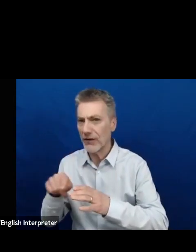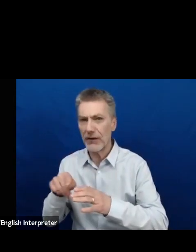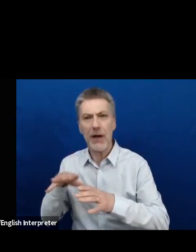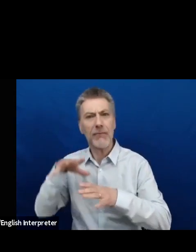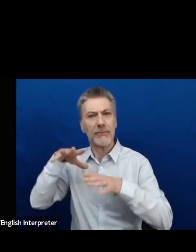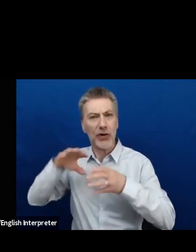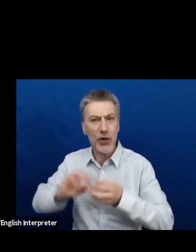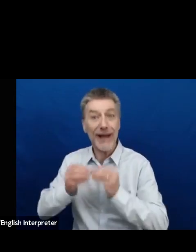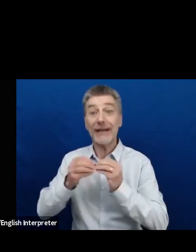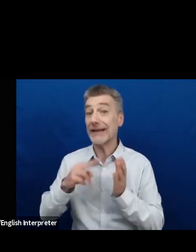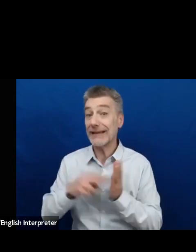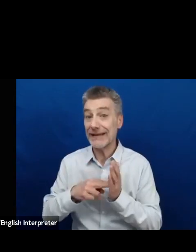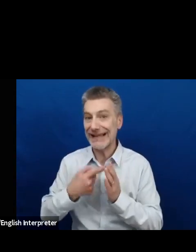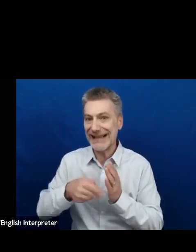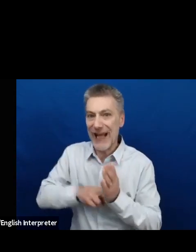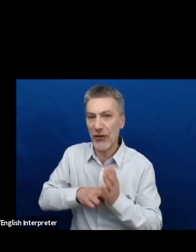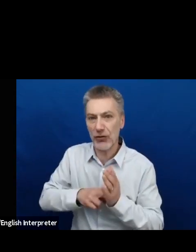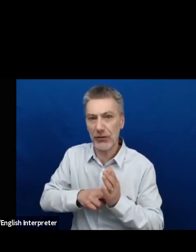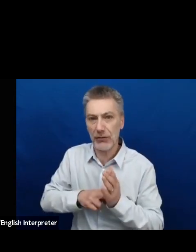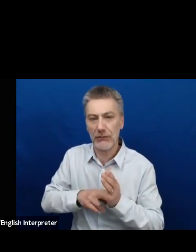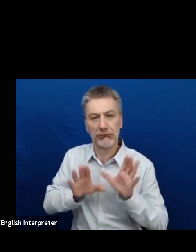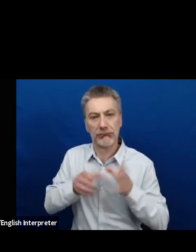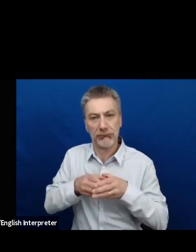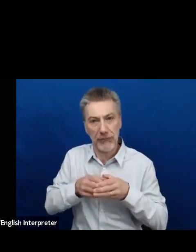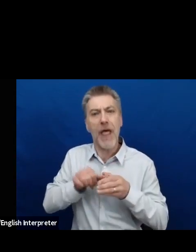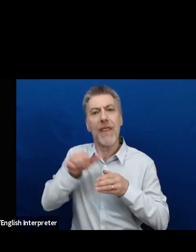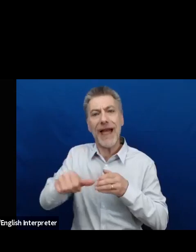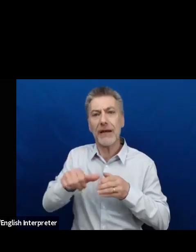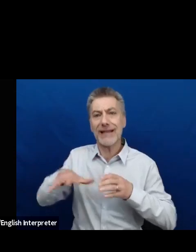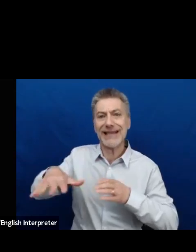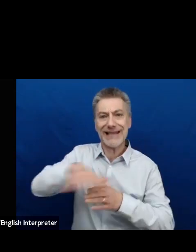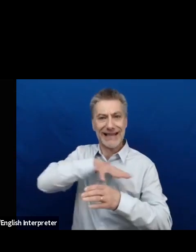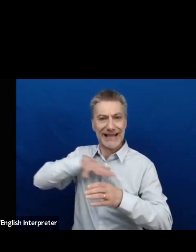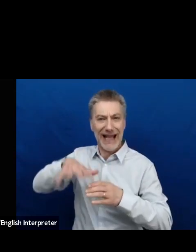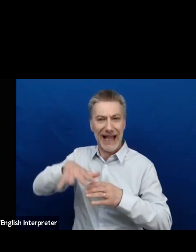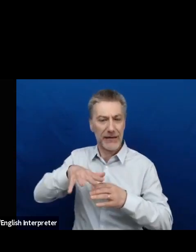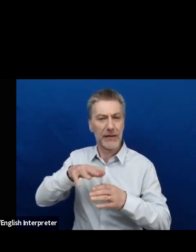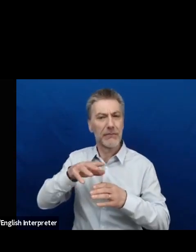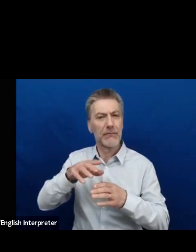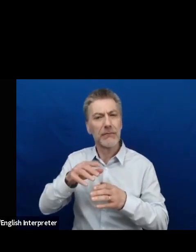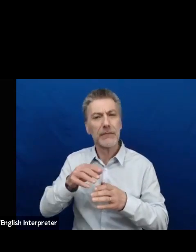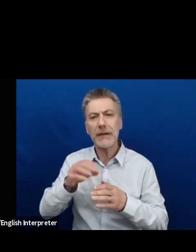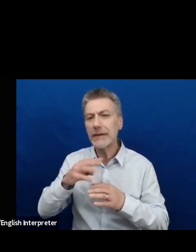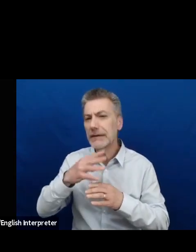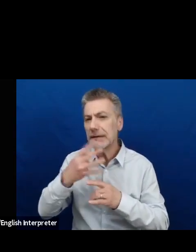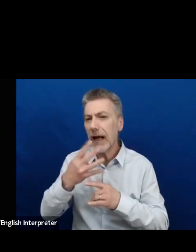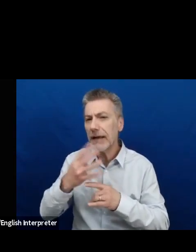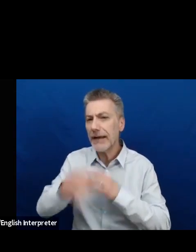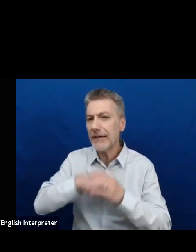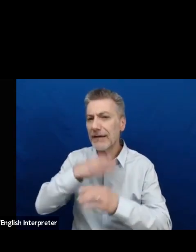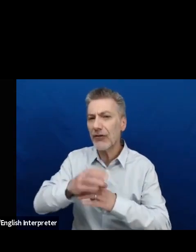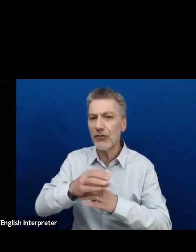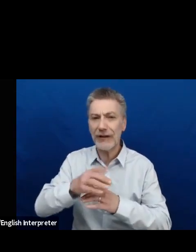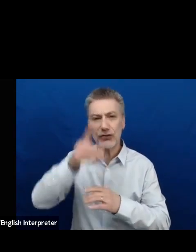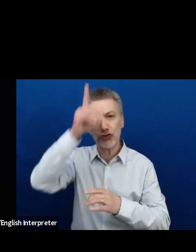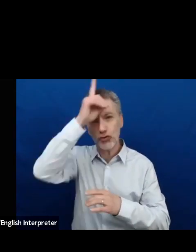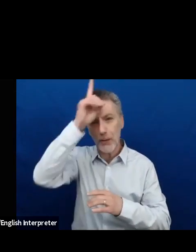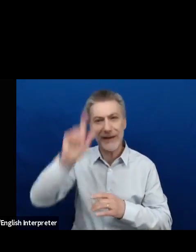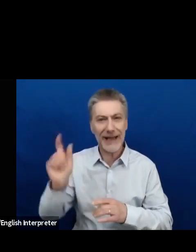and French Revolution lieutions in the late eighteenth century . Within Europe 2 routes were recognised. The first is